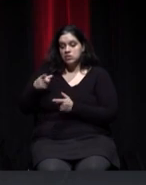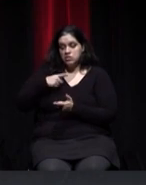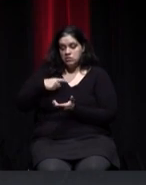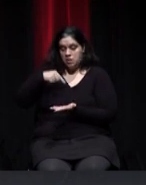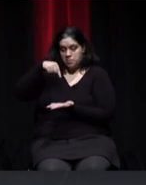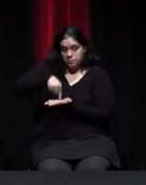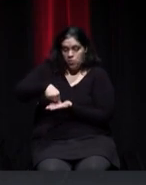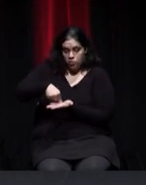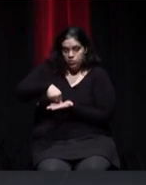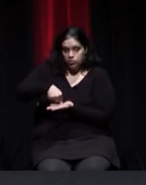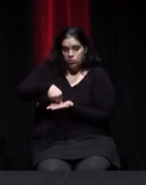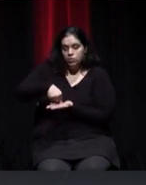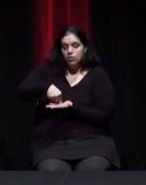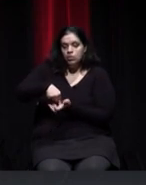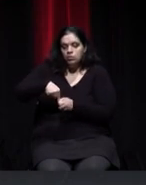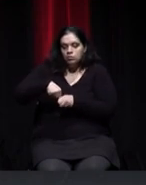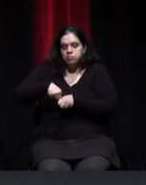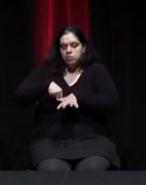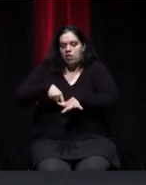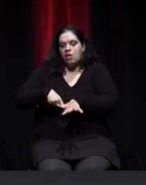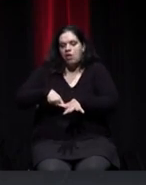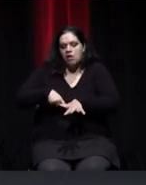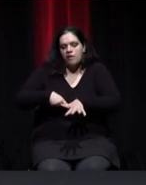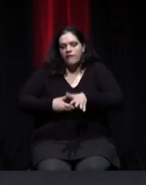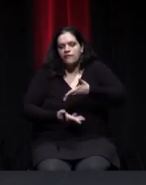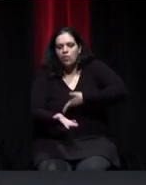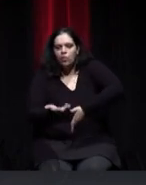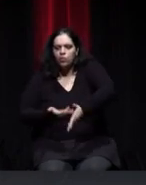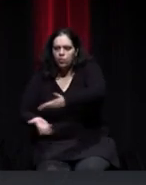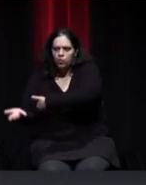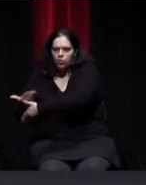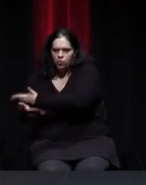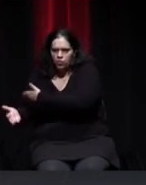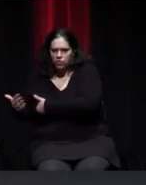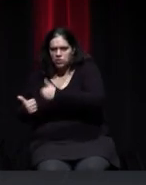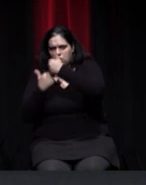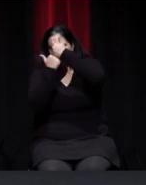was dislocated to the fluid and hierarchies to multiple networks,